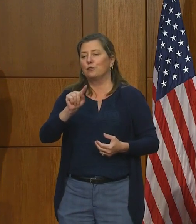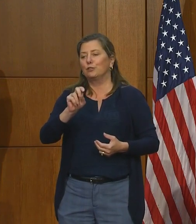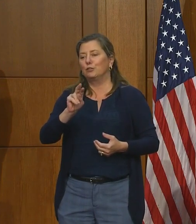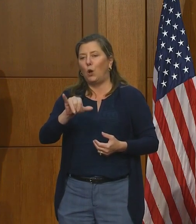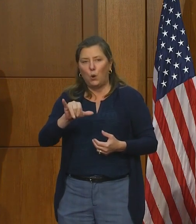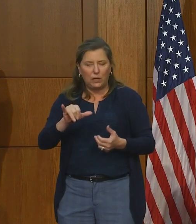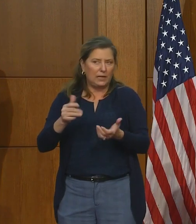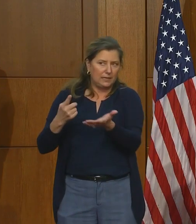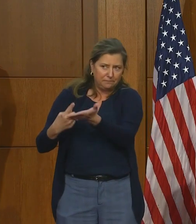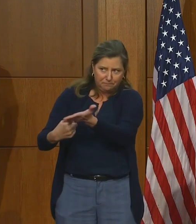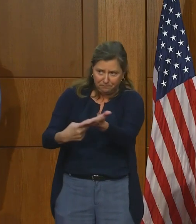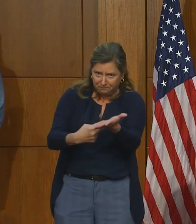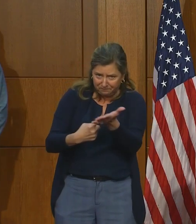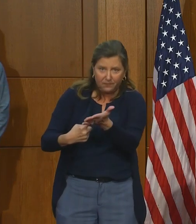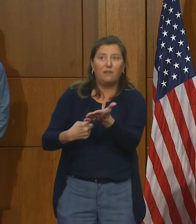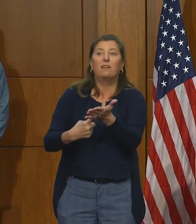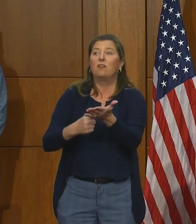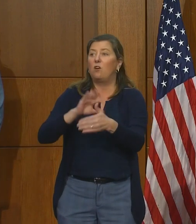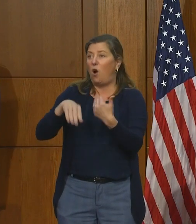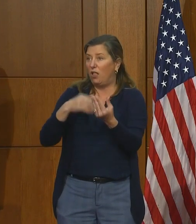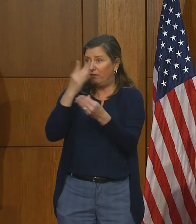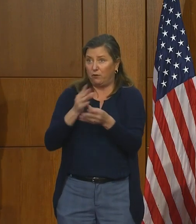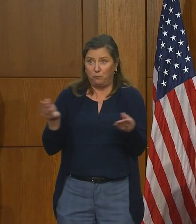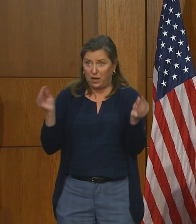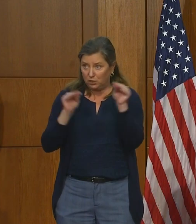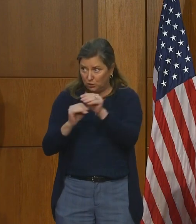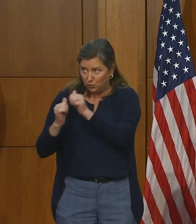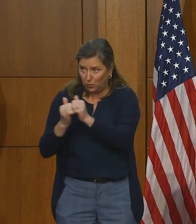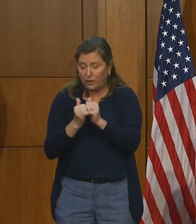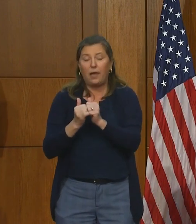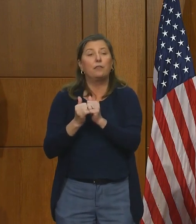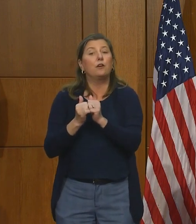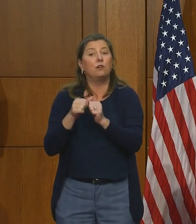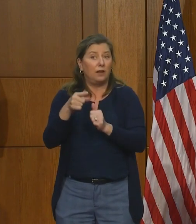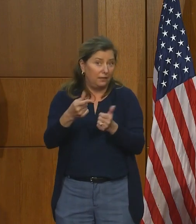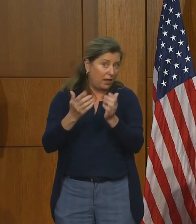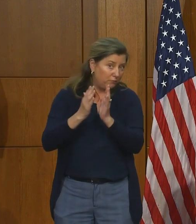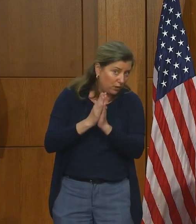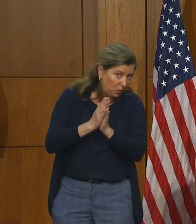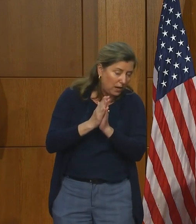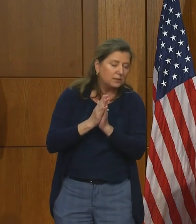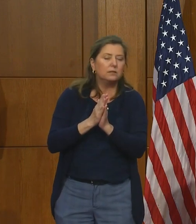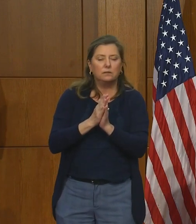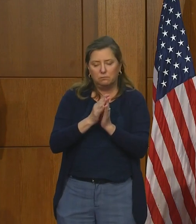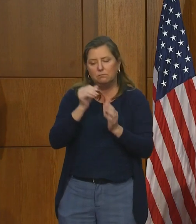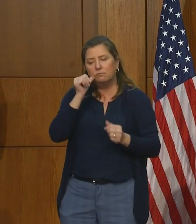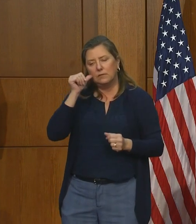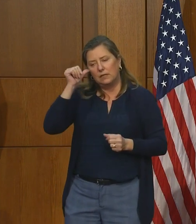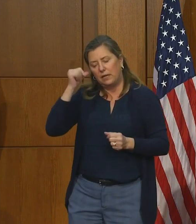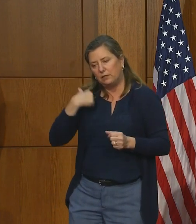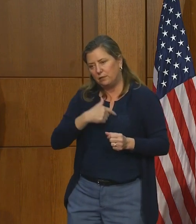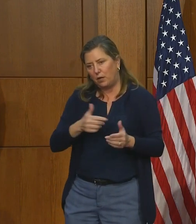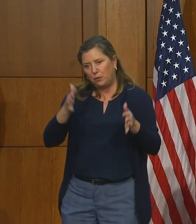I'M NOT. WELL WE A TALK TO OUR